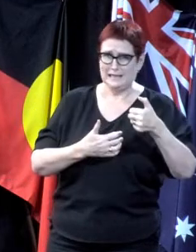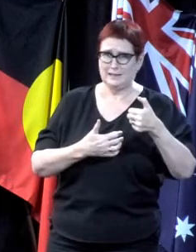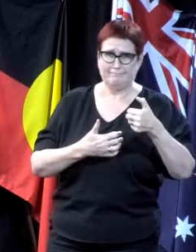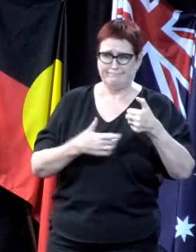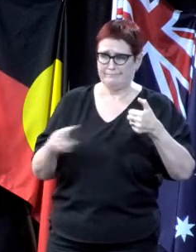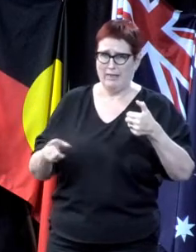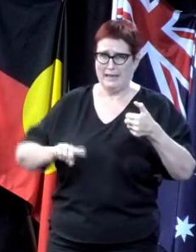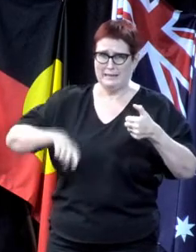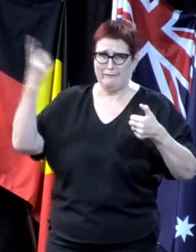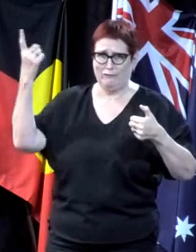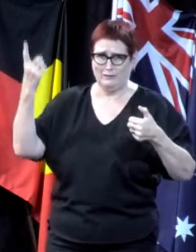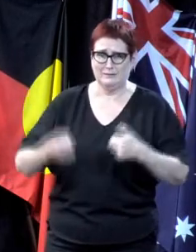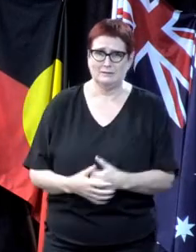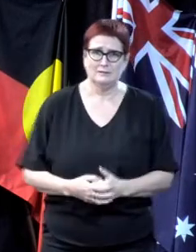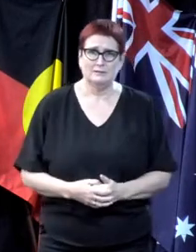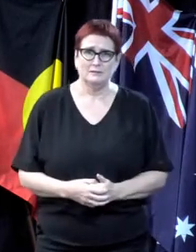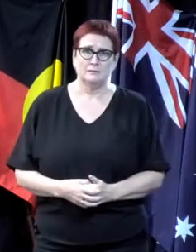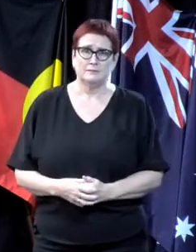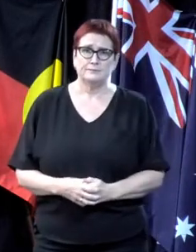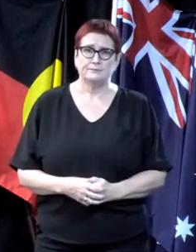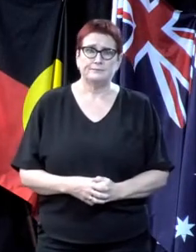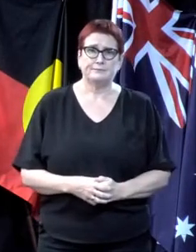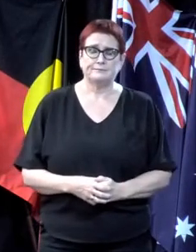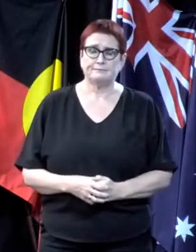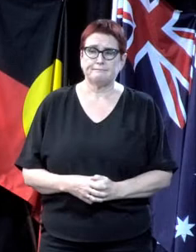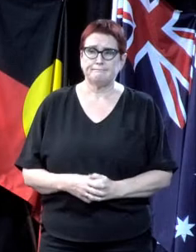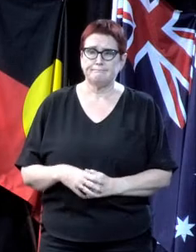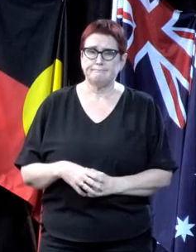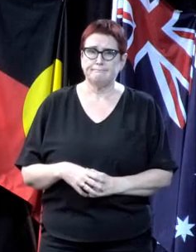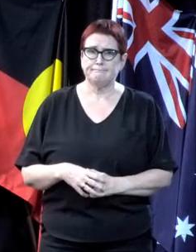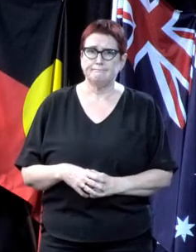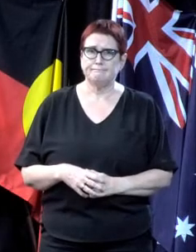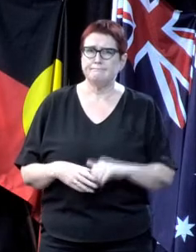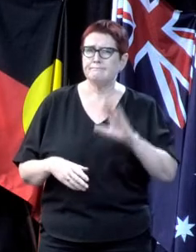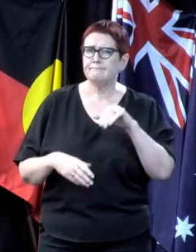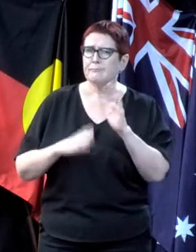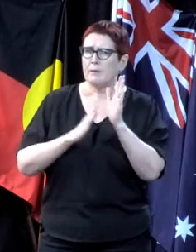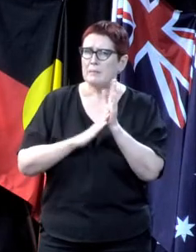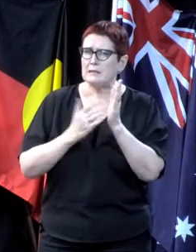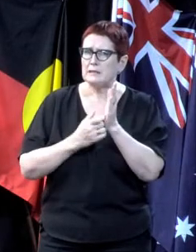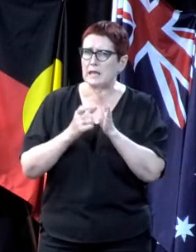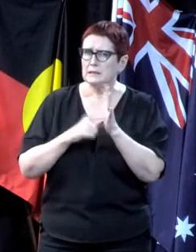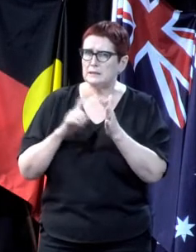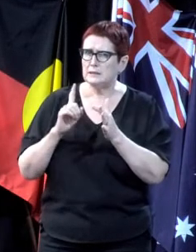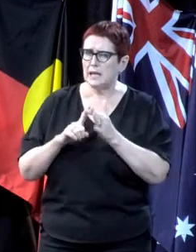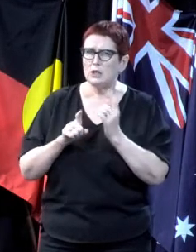Mr Dale, the next challenge you mention is the reporting requirements of the NCCD. Can you speak to that, please?